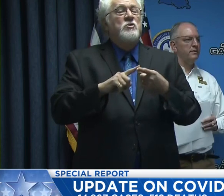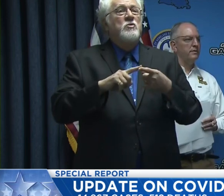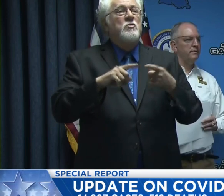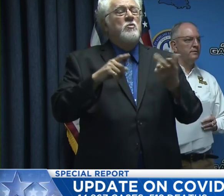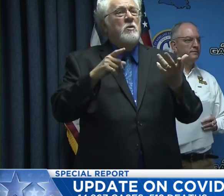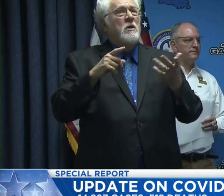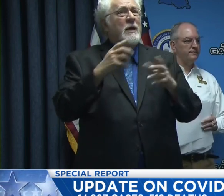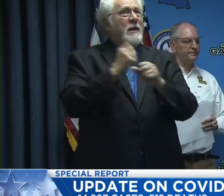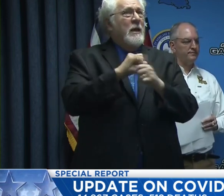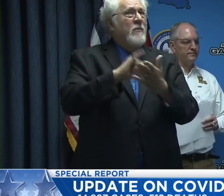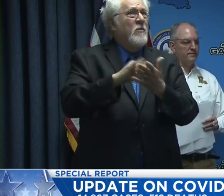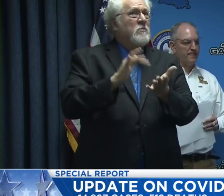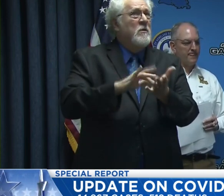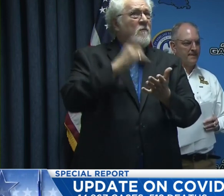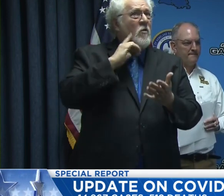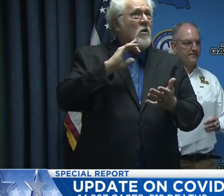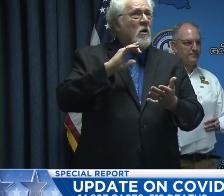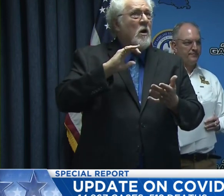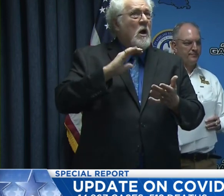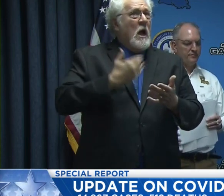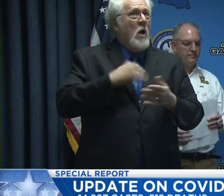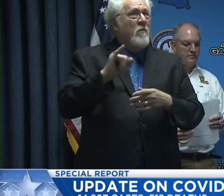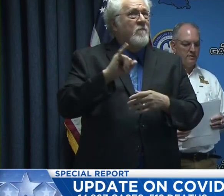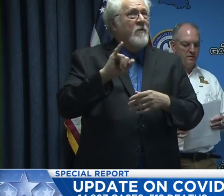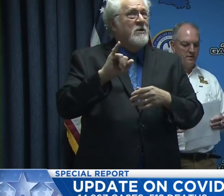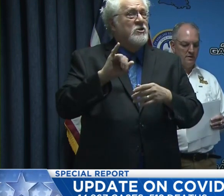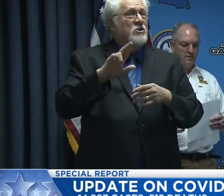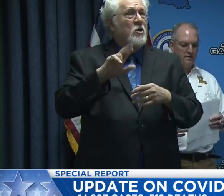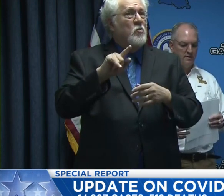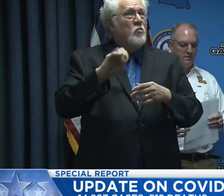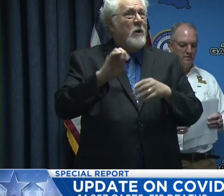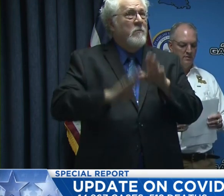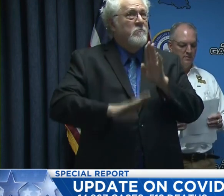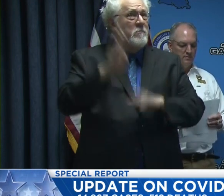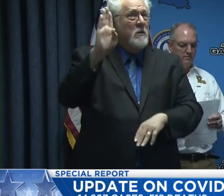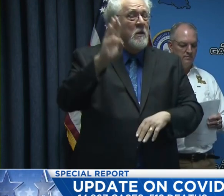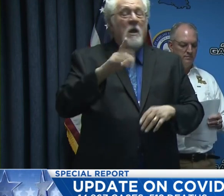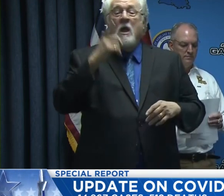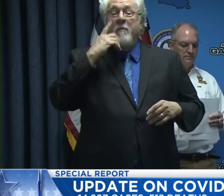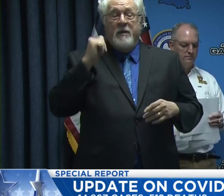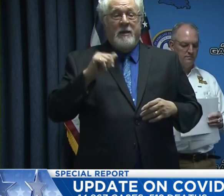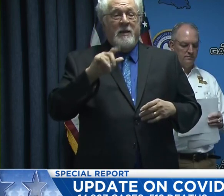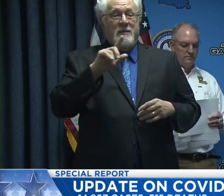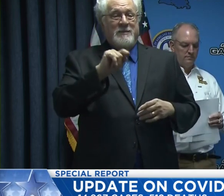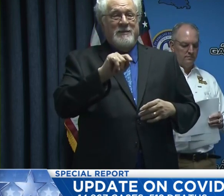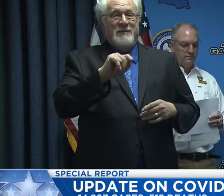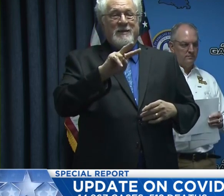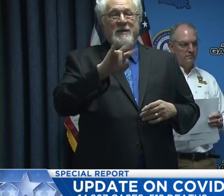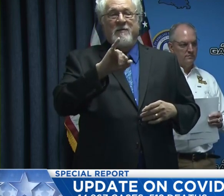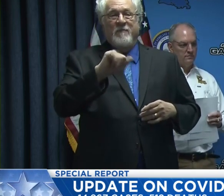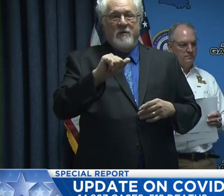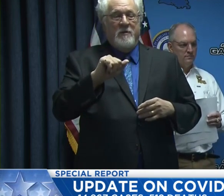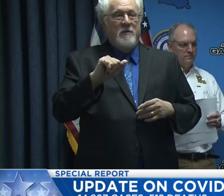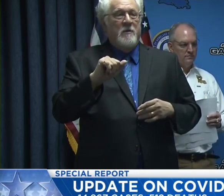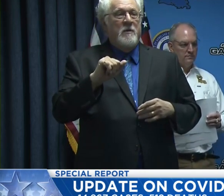I CONTACTED A MANUFACTURER OF BOTH DRUGS TO DISCUSS THE ABILITY OF THE STATE TO ACCESS